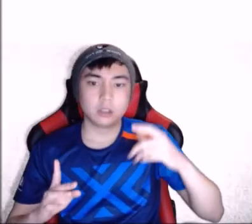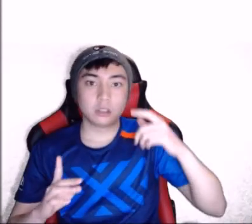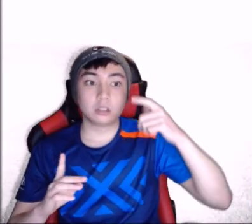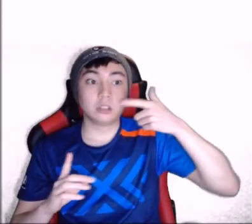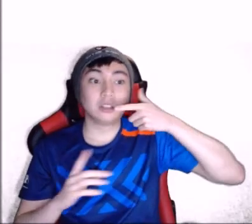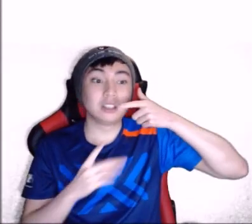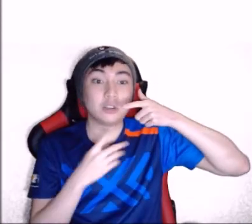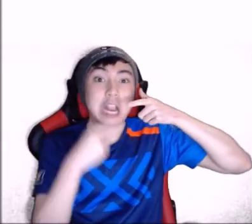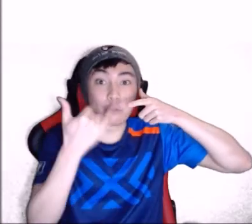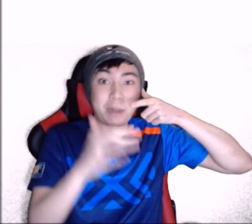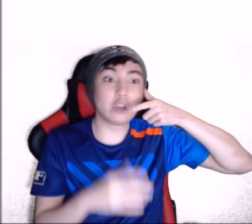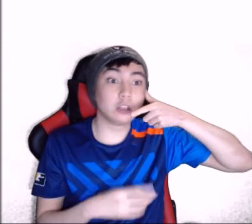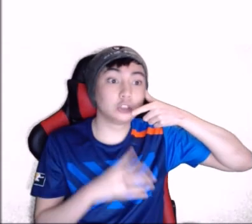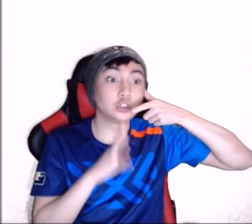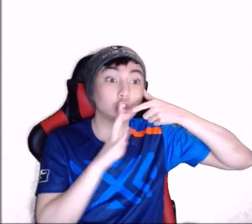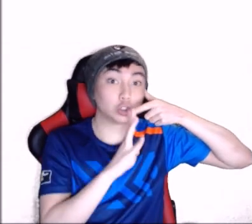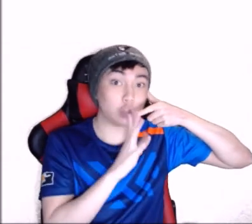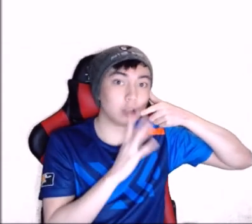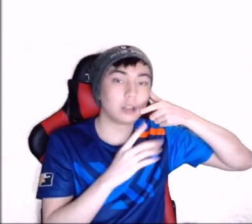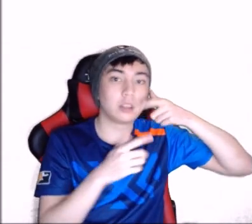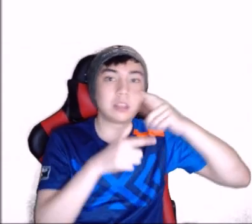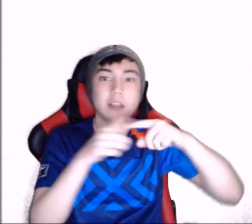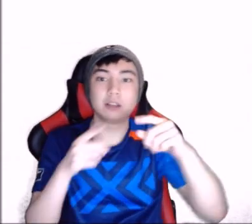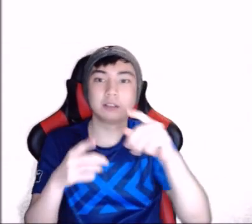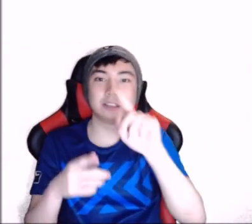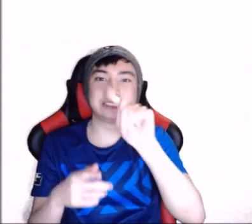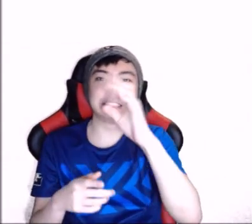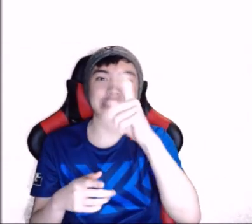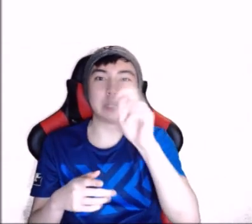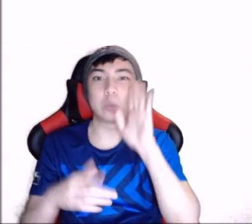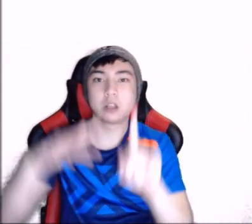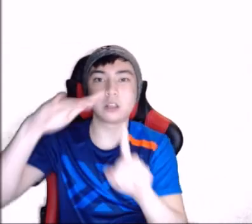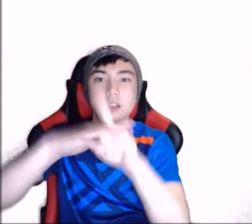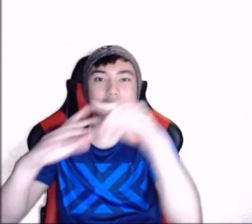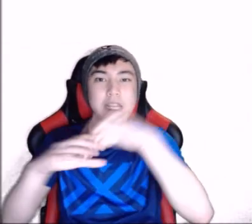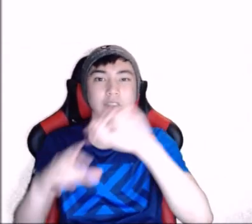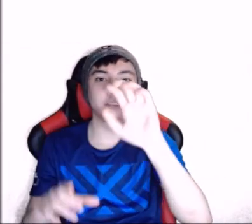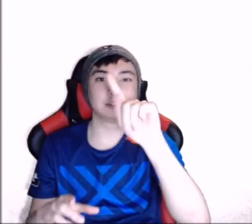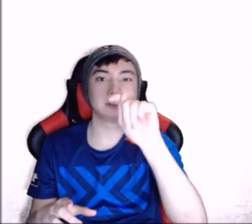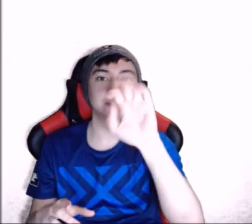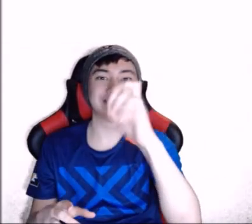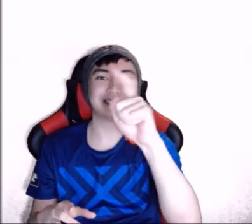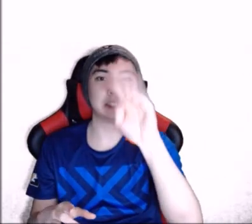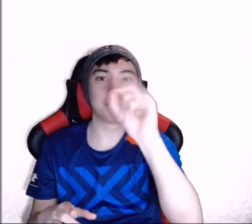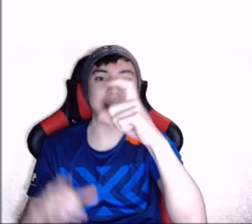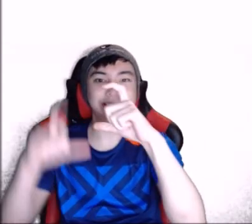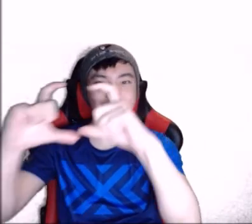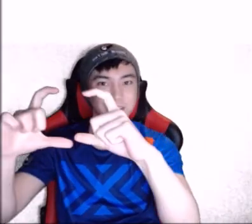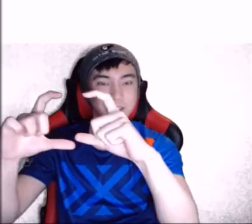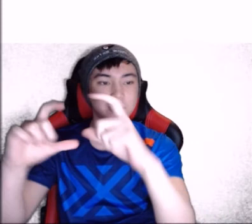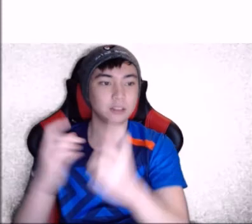When hearing players talk with the mic, the text messages appear in the text box